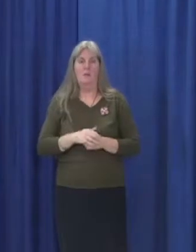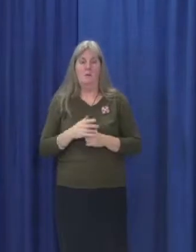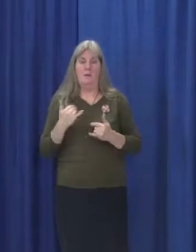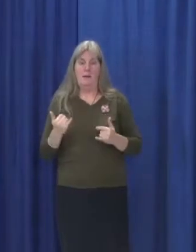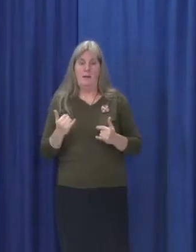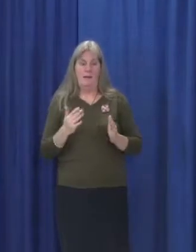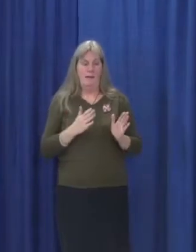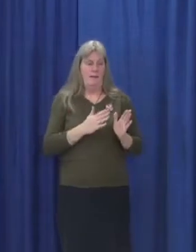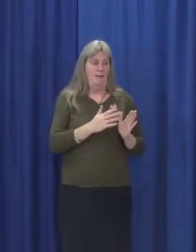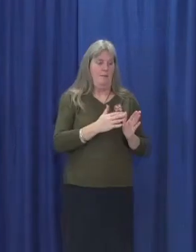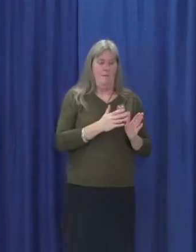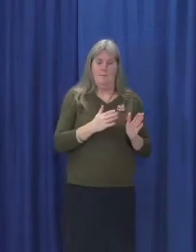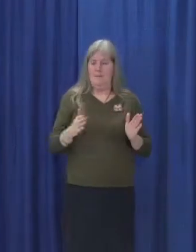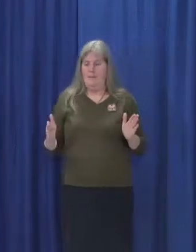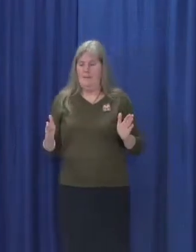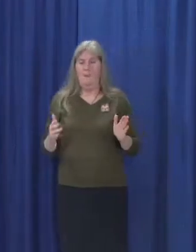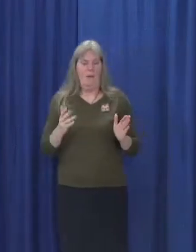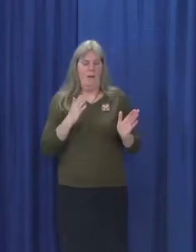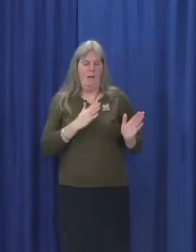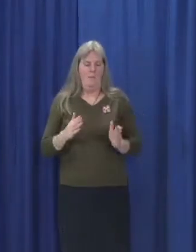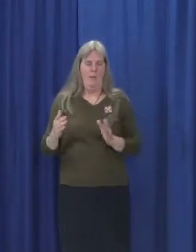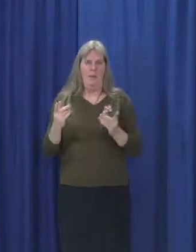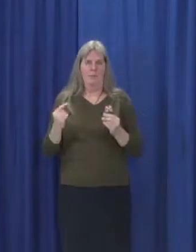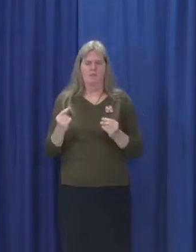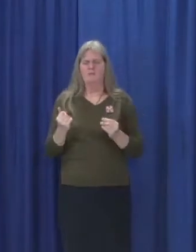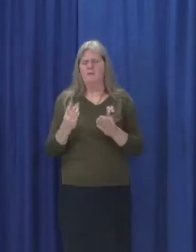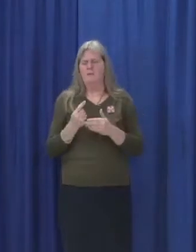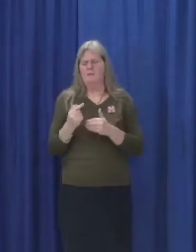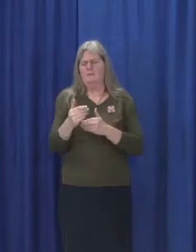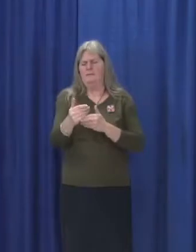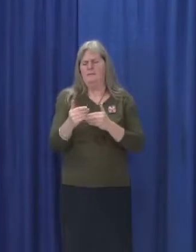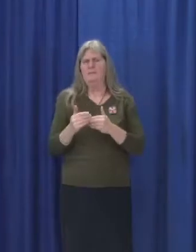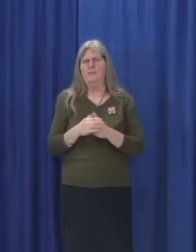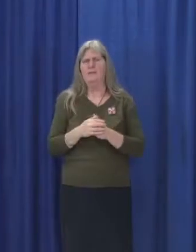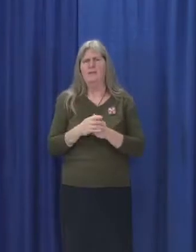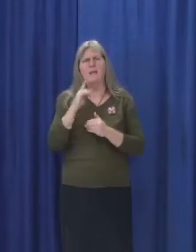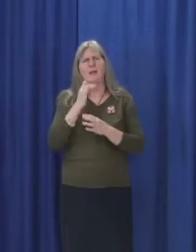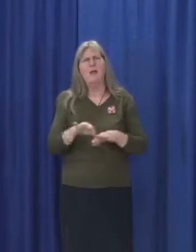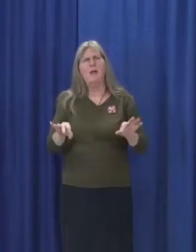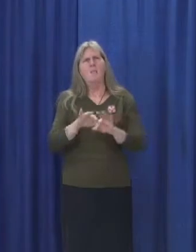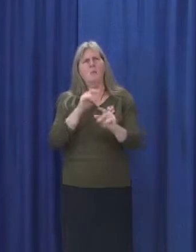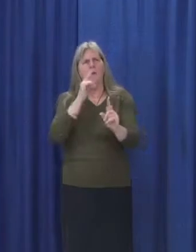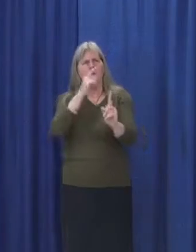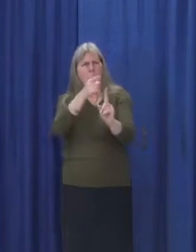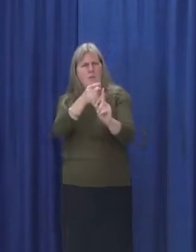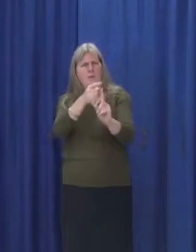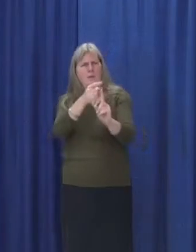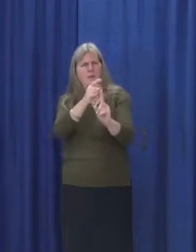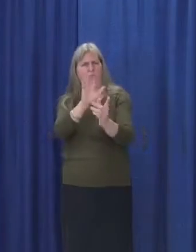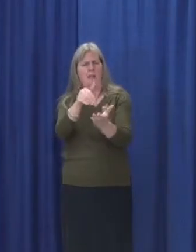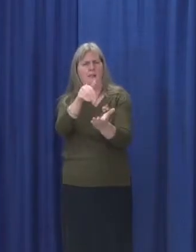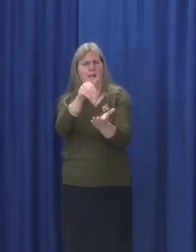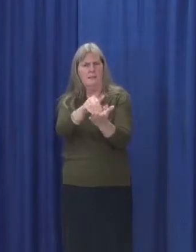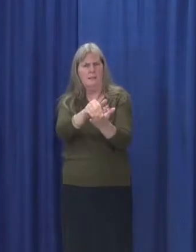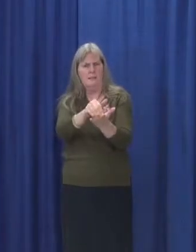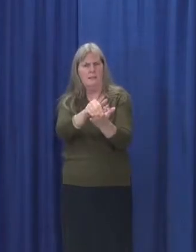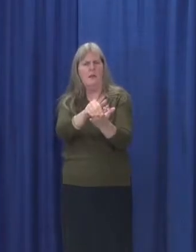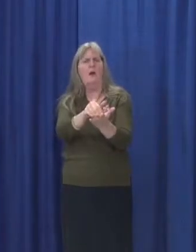to prepare and plan and more information will come out in the next few weeks. The key message is the clinics